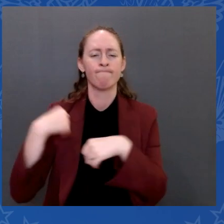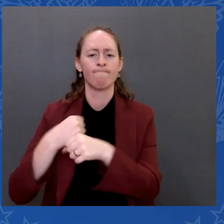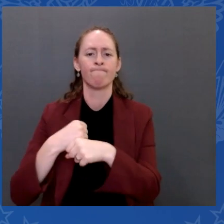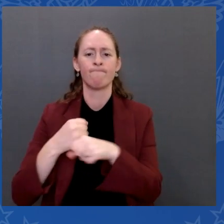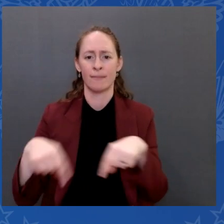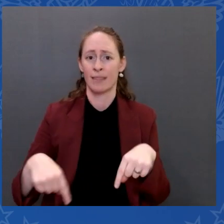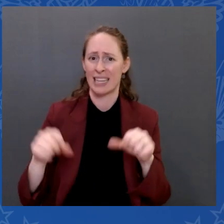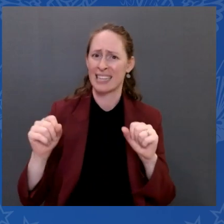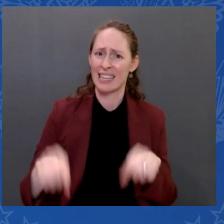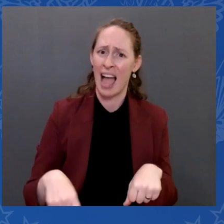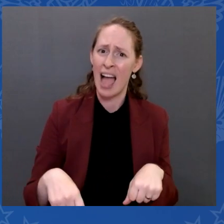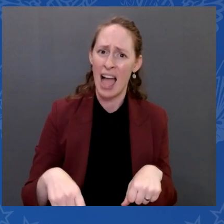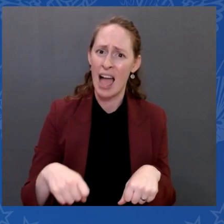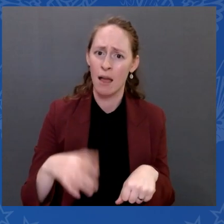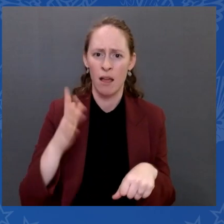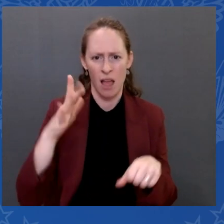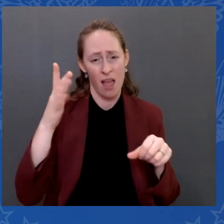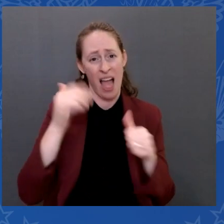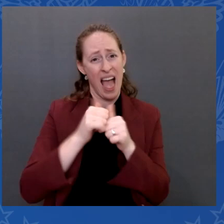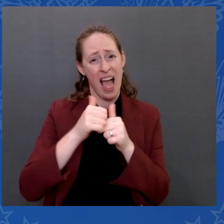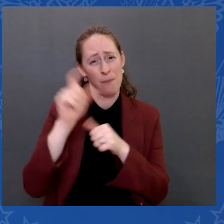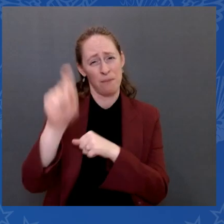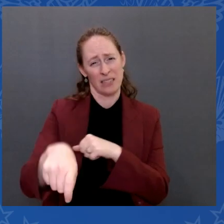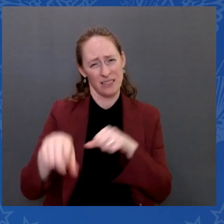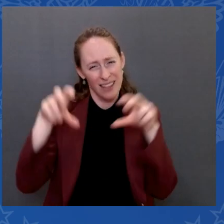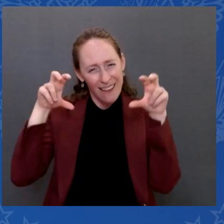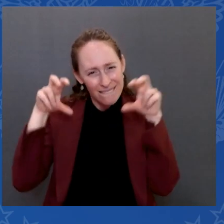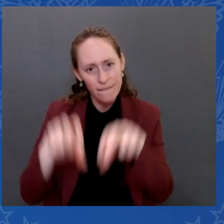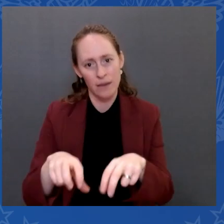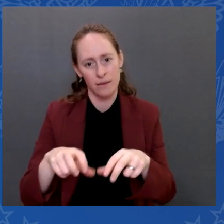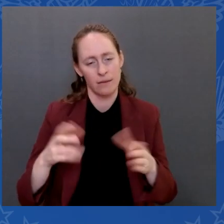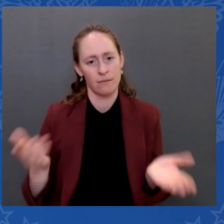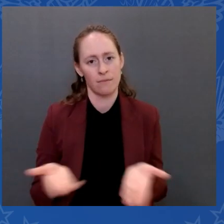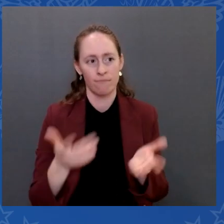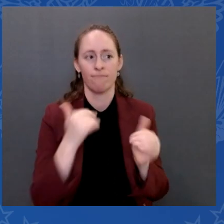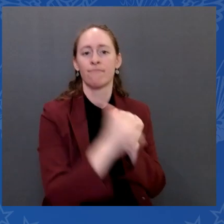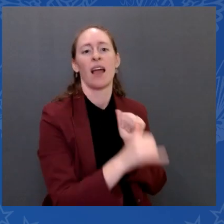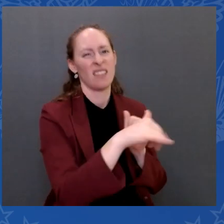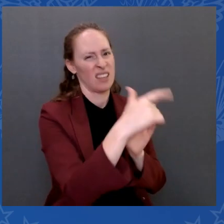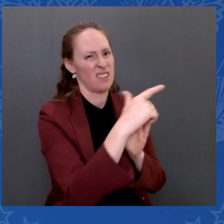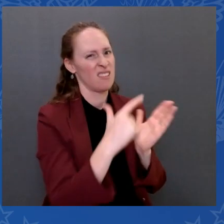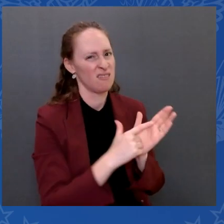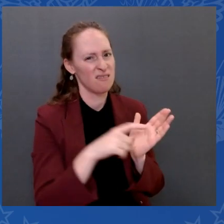On another level, these investments are also needed to mitigate the enormous risks to our national security